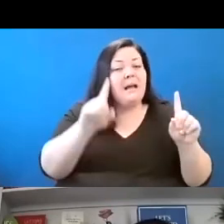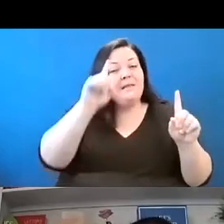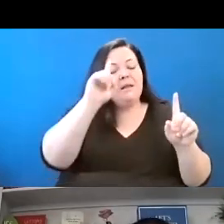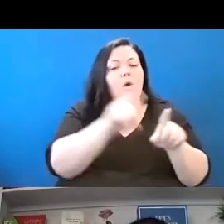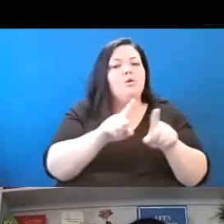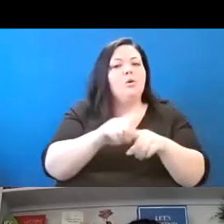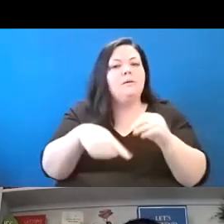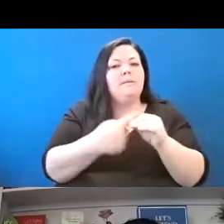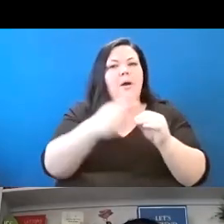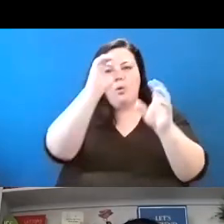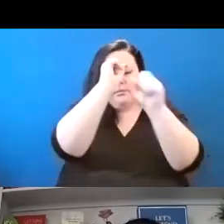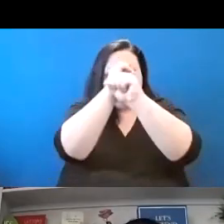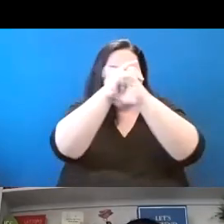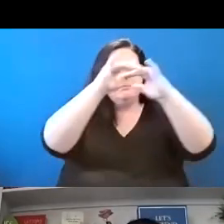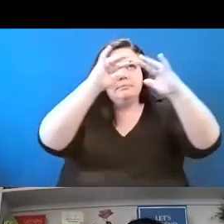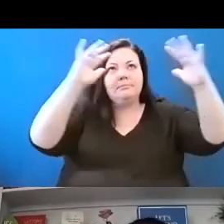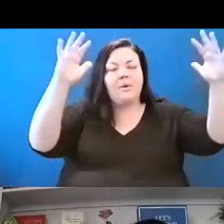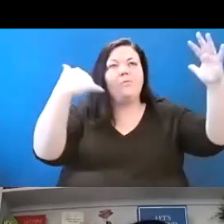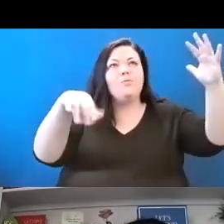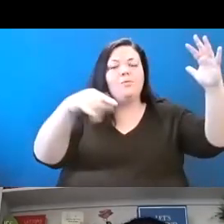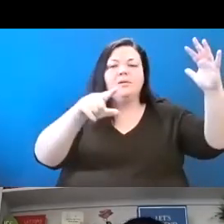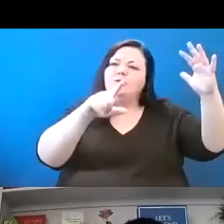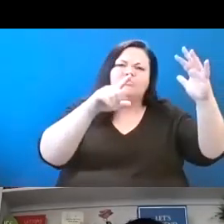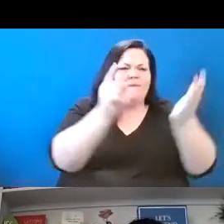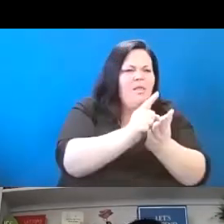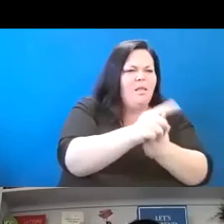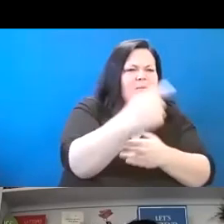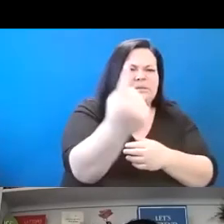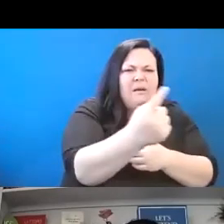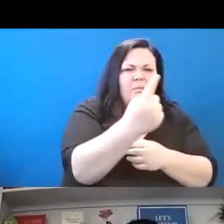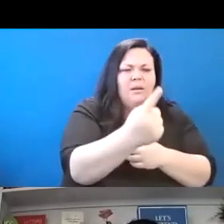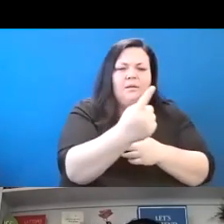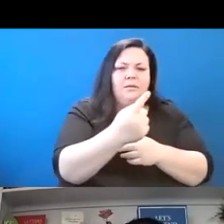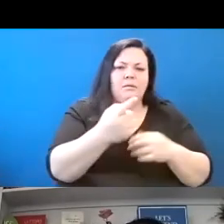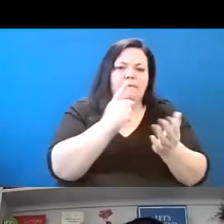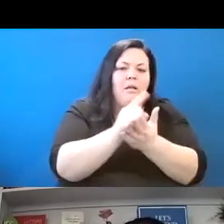your imagination you fall in love with something you fall in love with uh a character an idea or